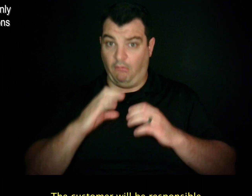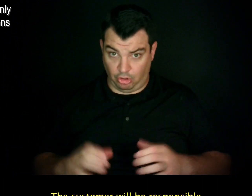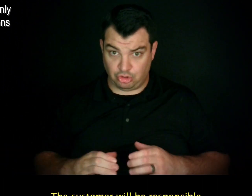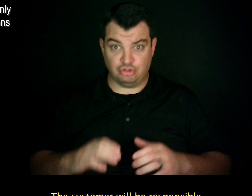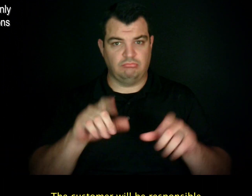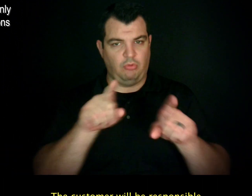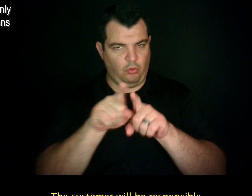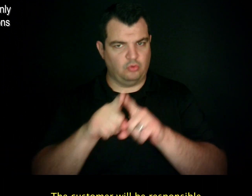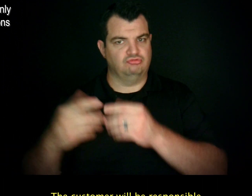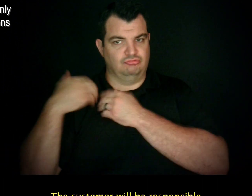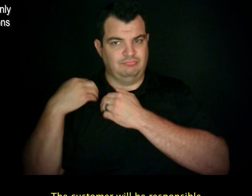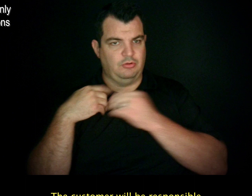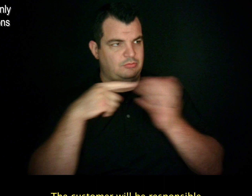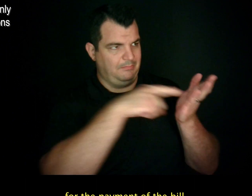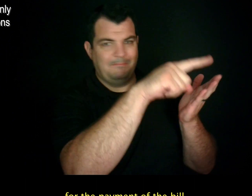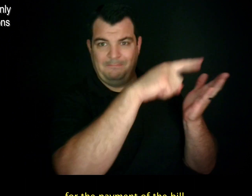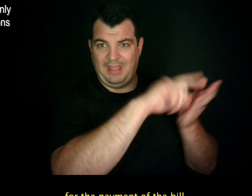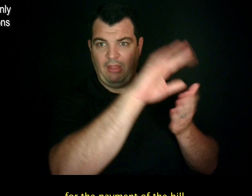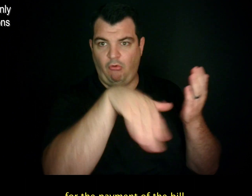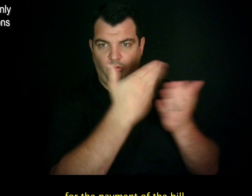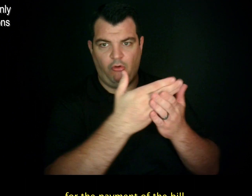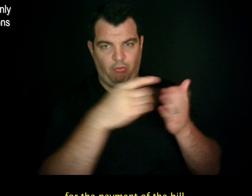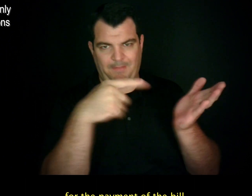The customer will be responsible for the payment of the bill.